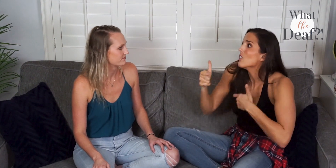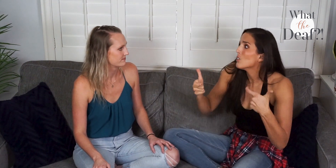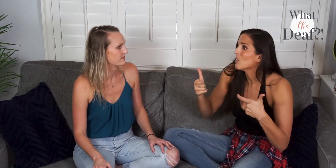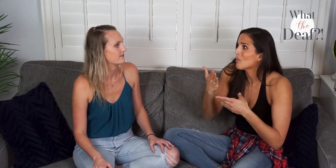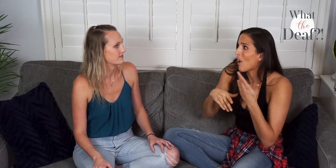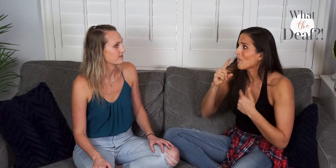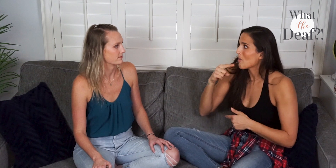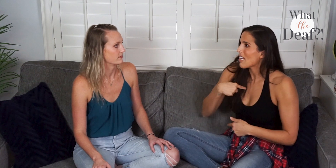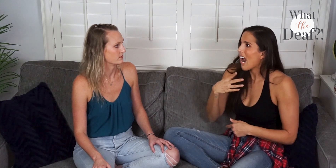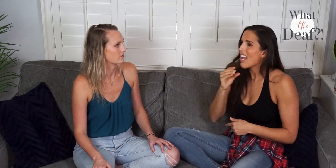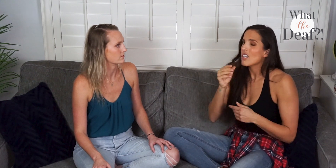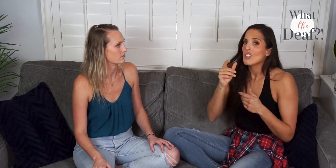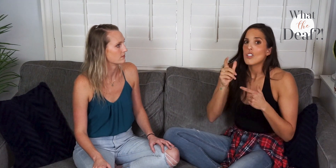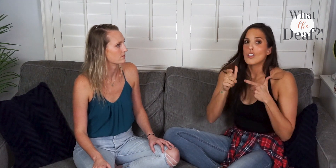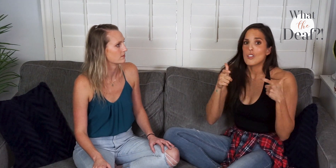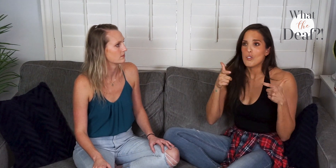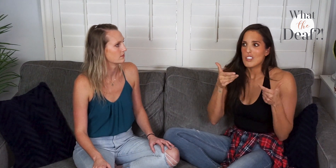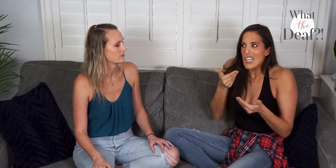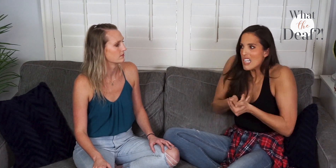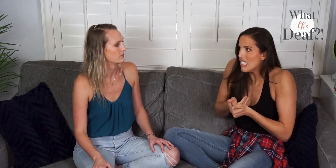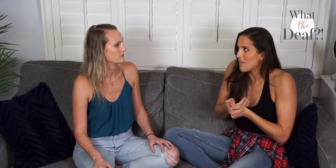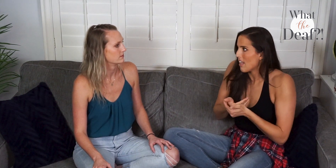And that's a huge step for me. It's intimate.